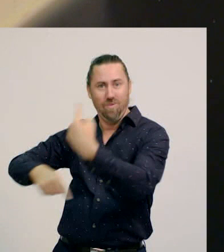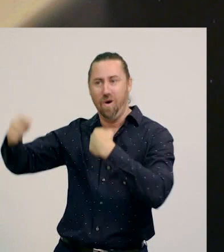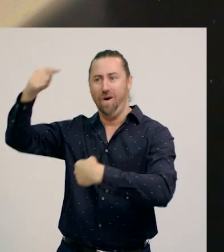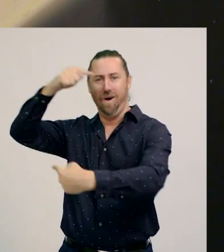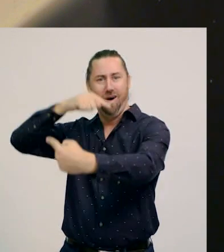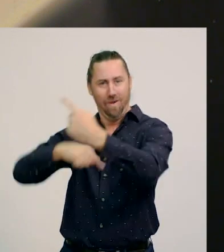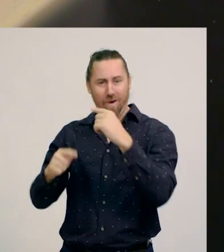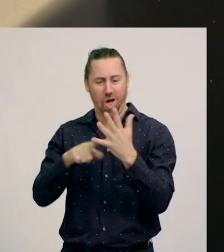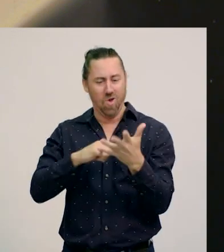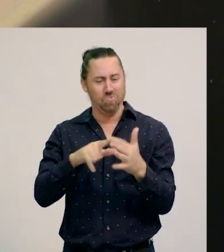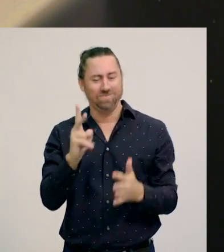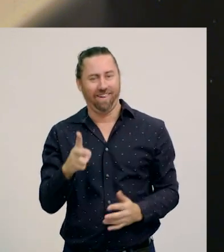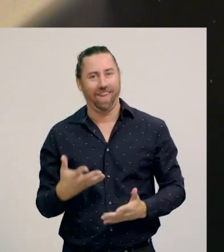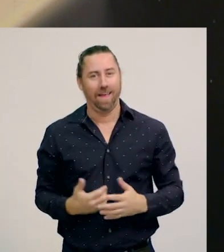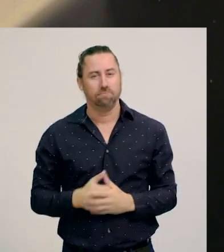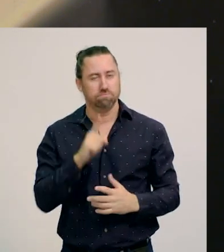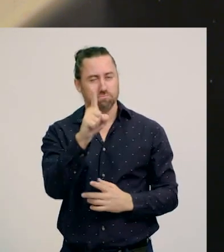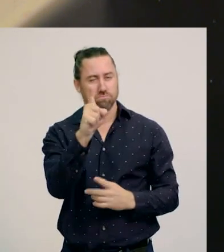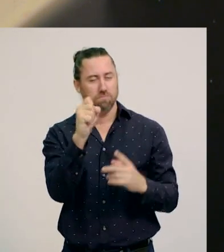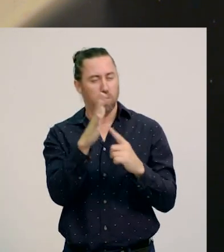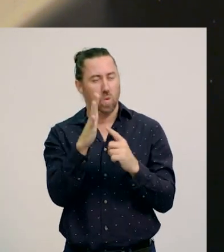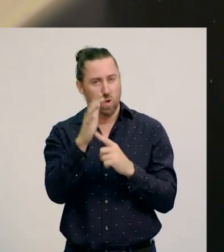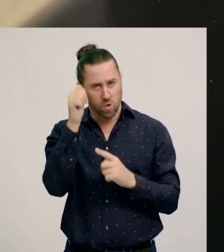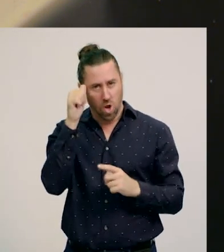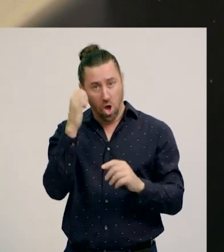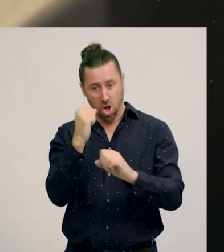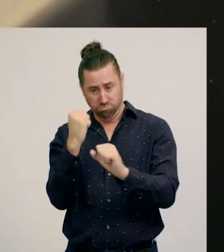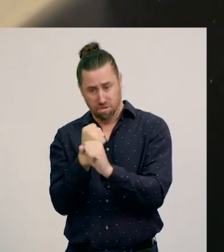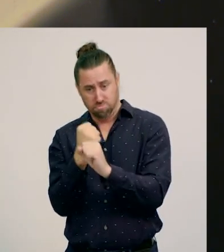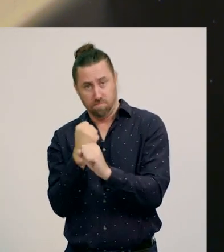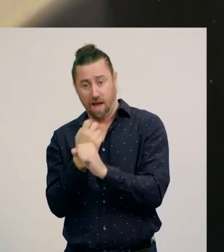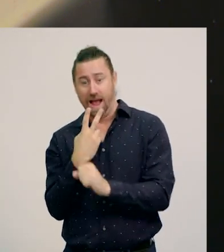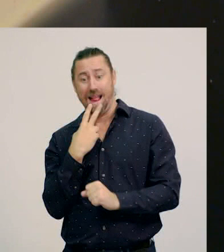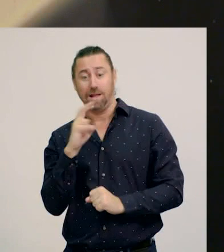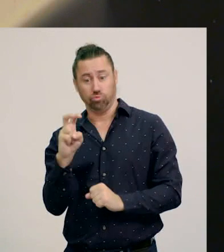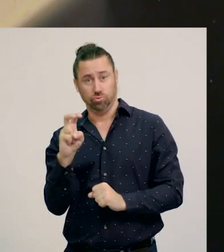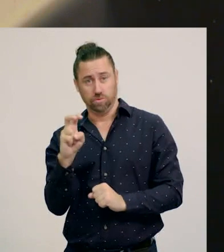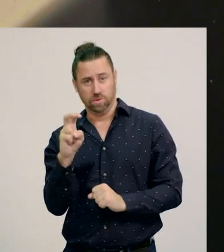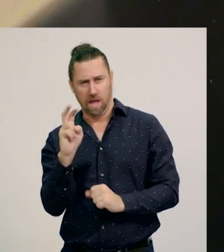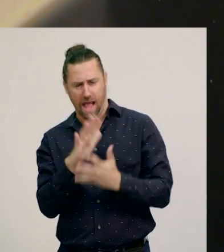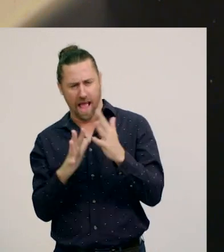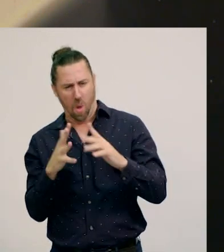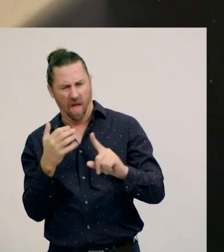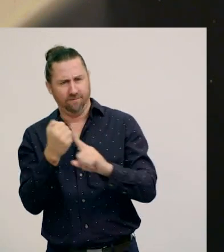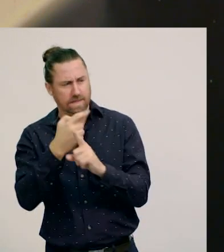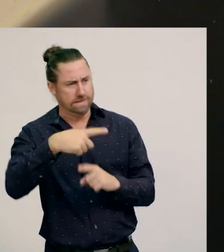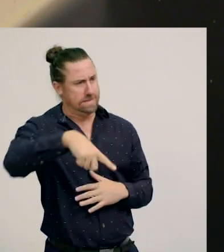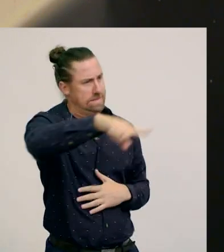However, it is important to understand the impacts, of generating electricity for our communities in this way.